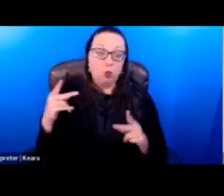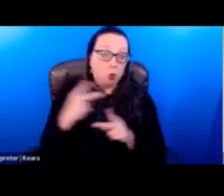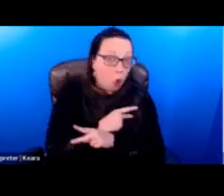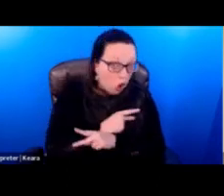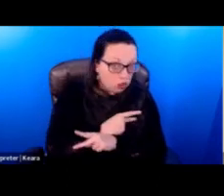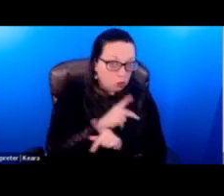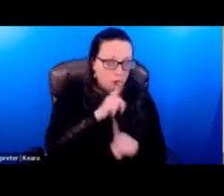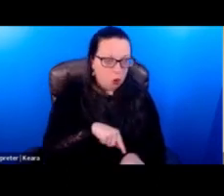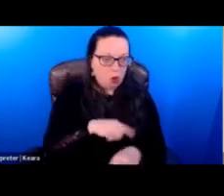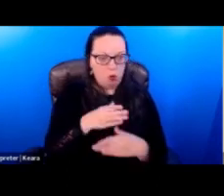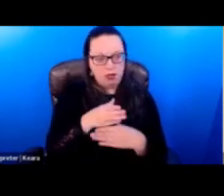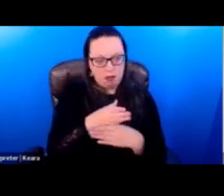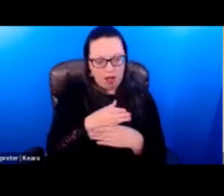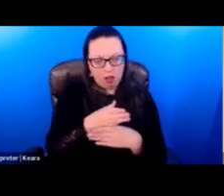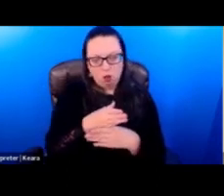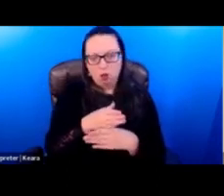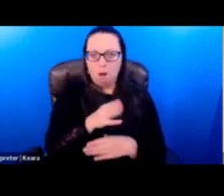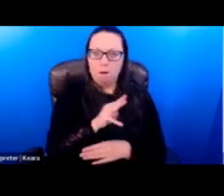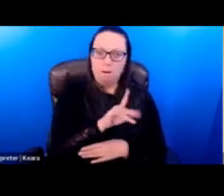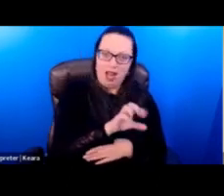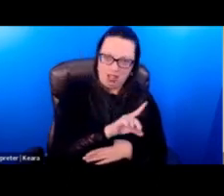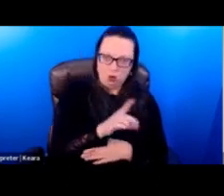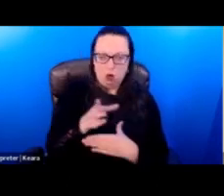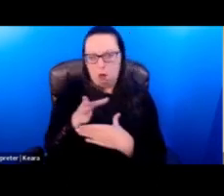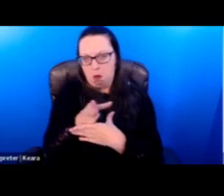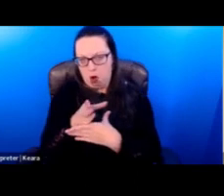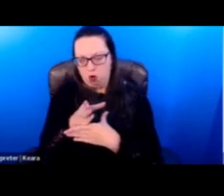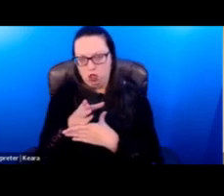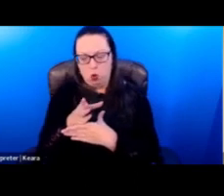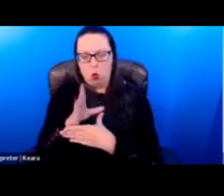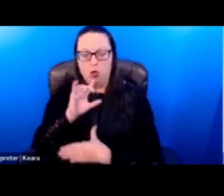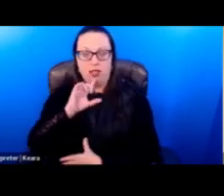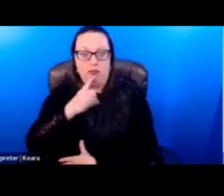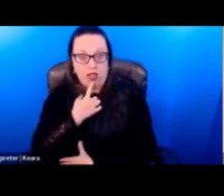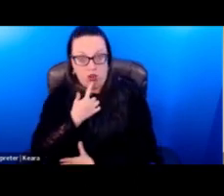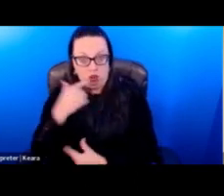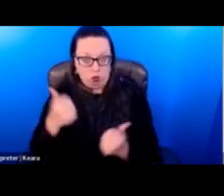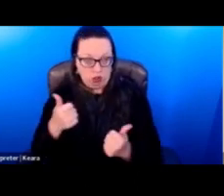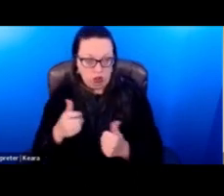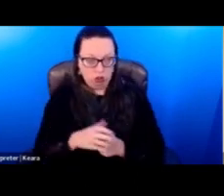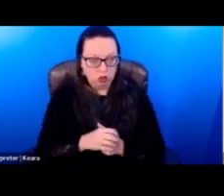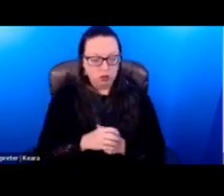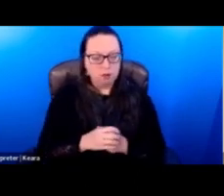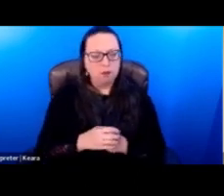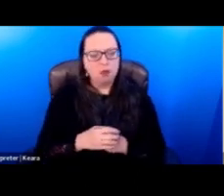moderate, or it was severe. And on the left there in blue, that what we see here are the